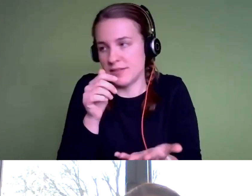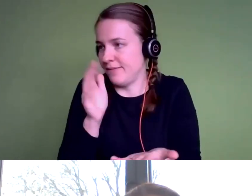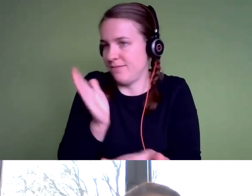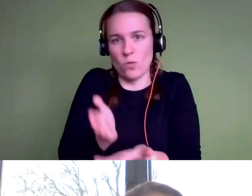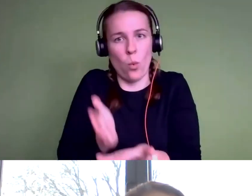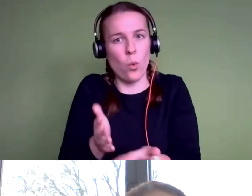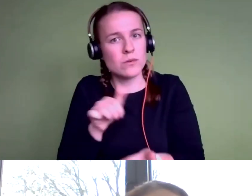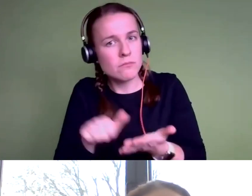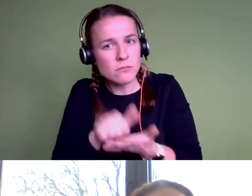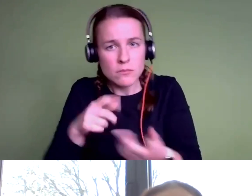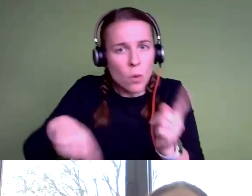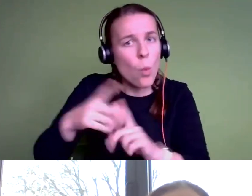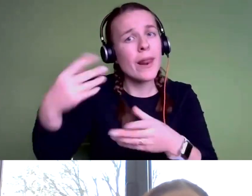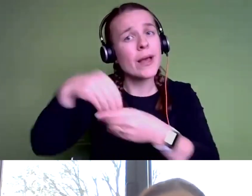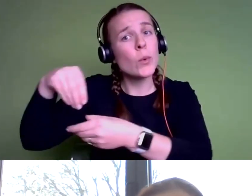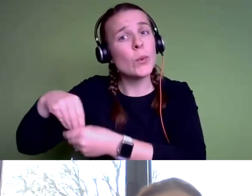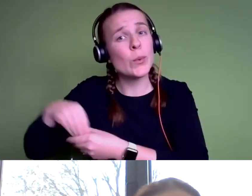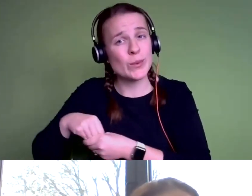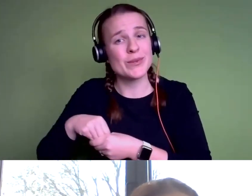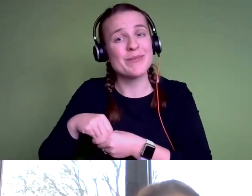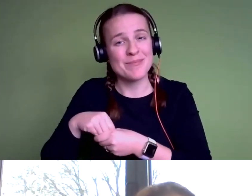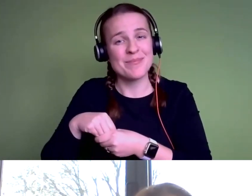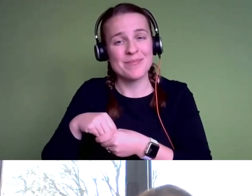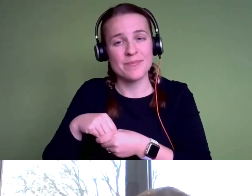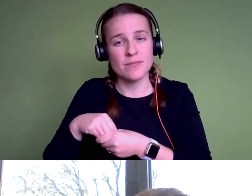plan for to be able to be able to take part